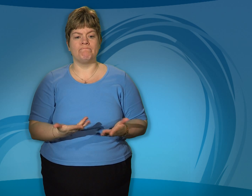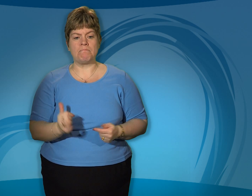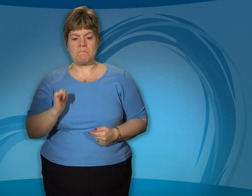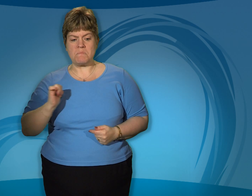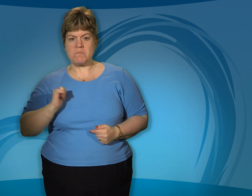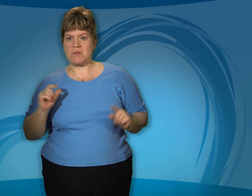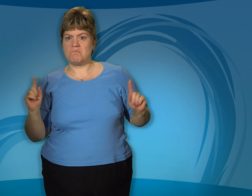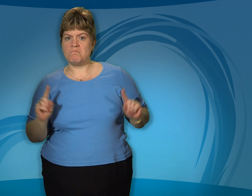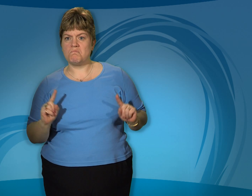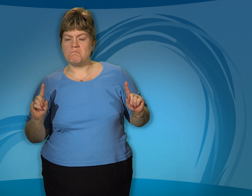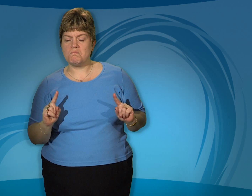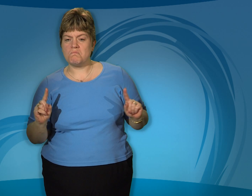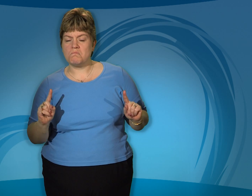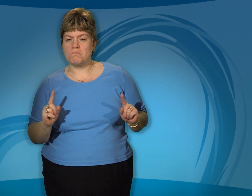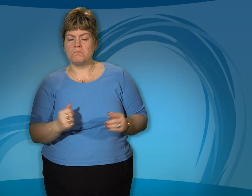What should I expect?